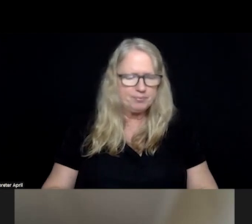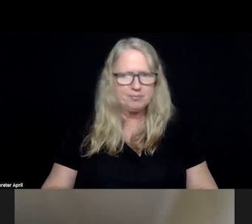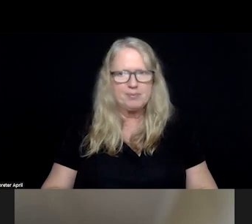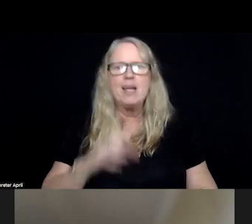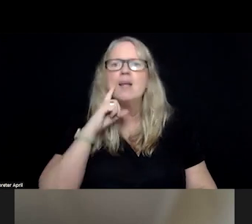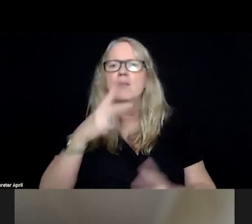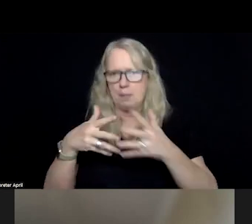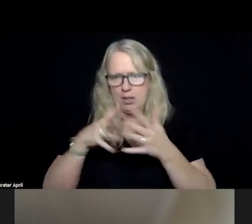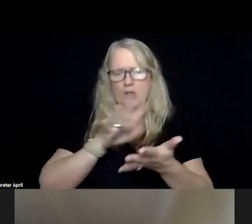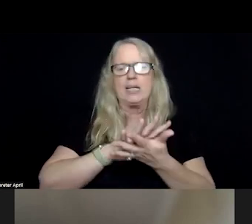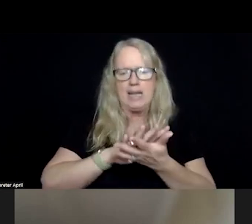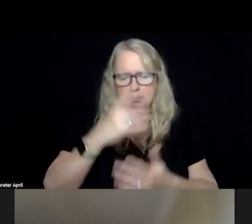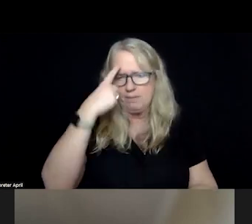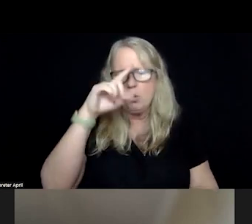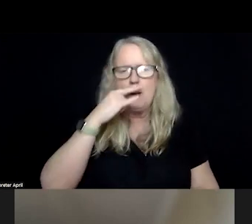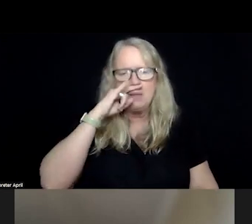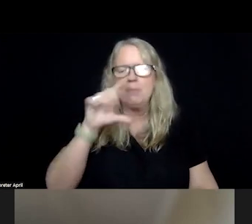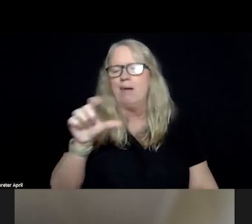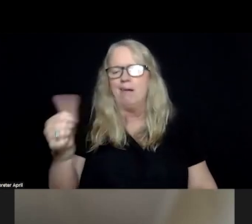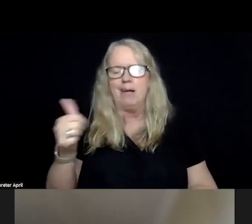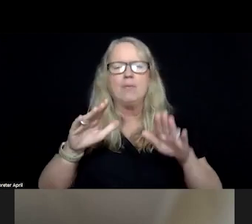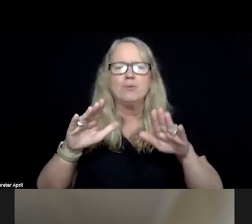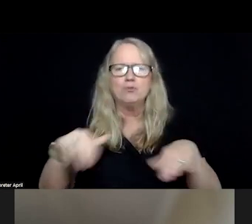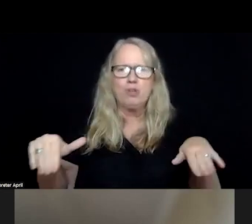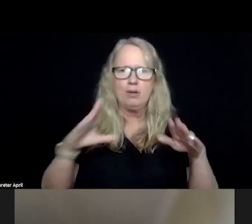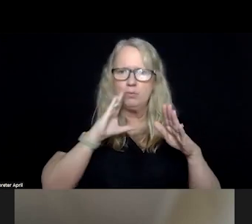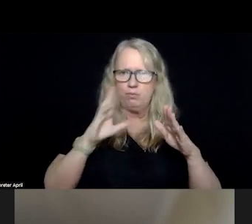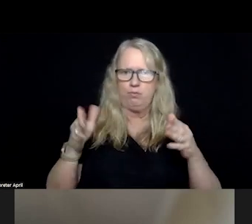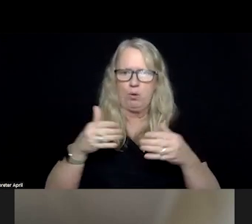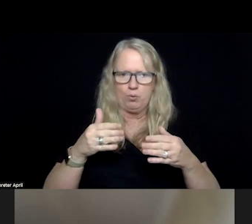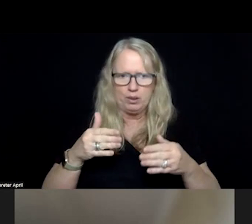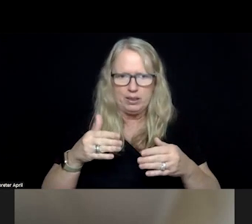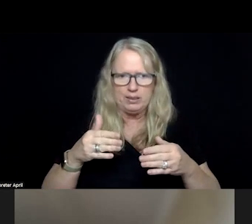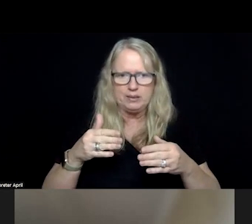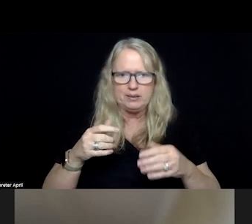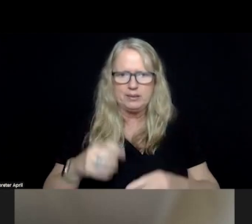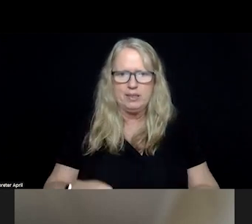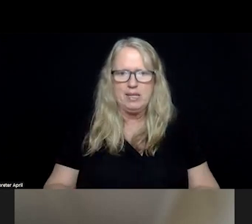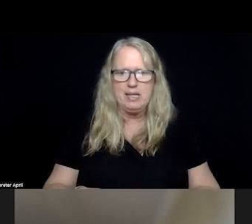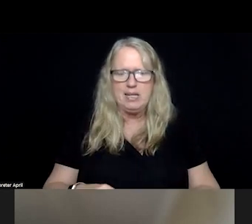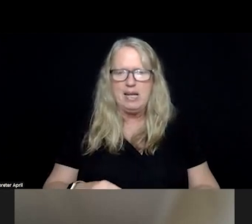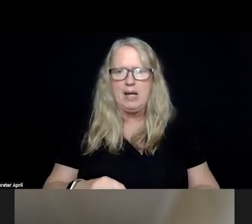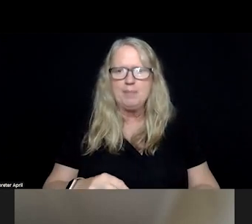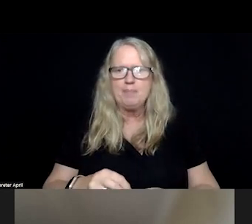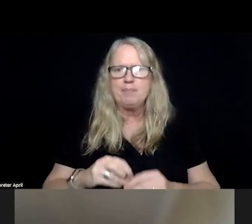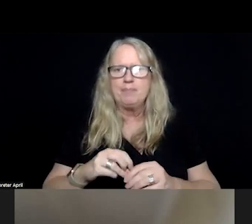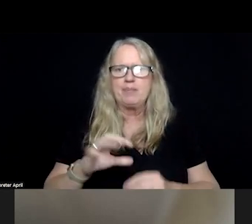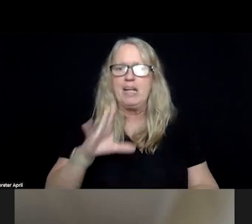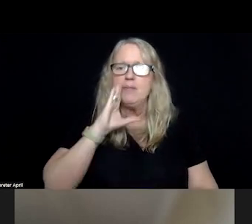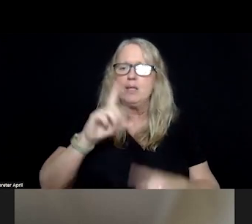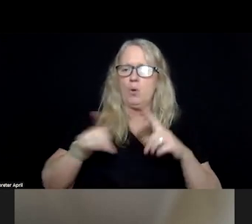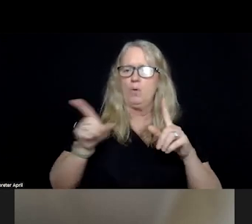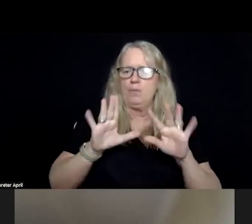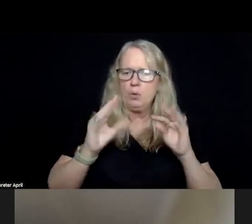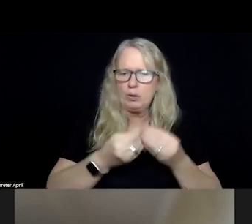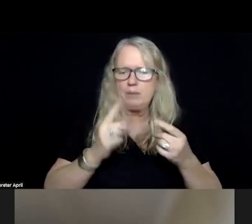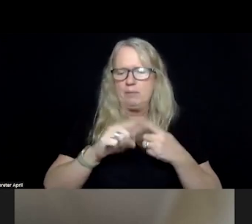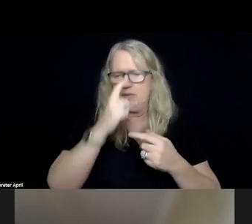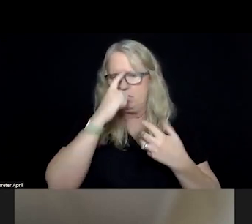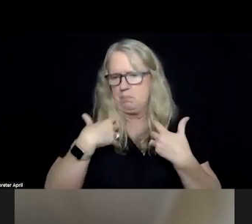ACADEMY OF PEDIATRICS AND OTHER CHILD FOCUSING ORGANIZATIONS DECLARED A CHILD HEALTH EMERGENCY.